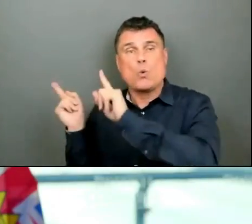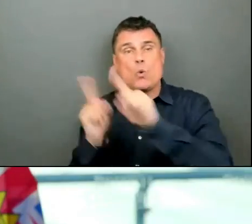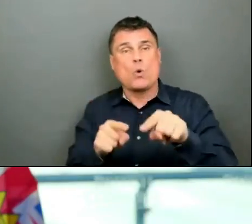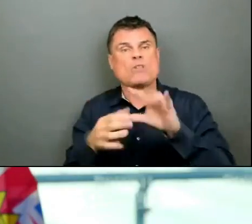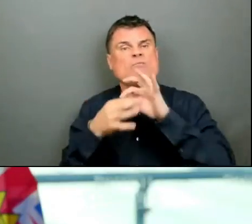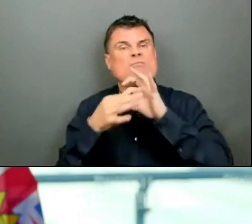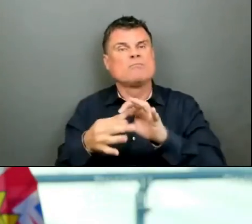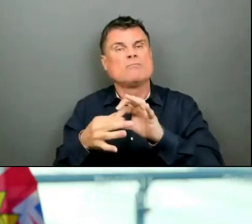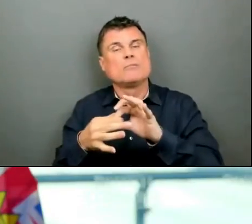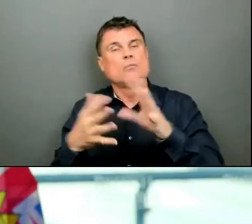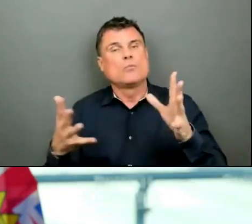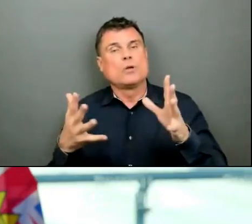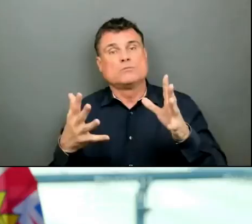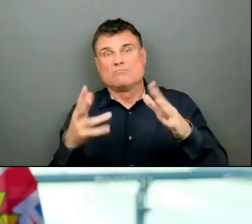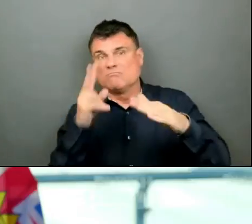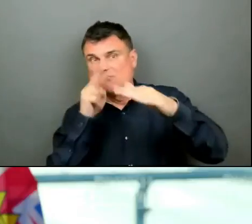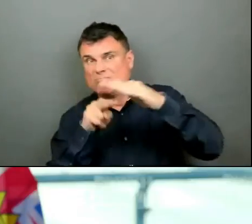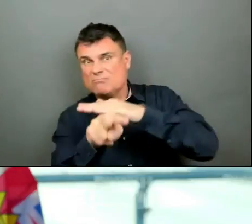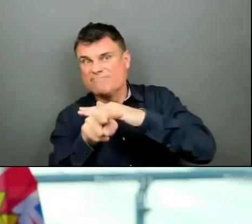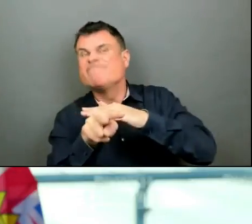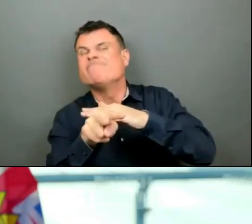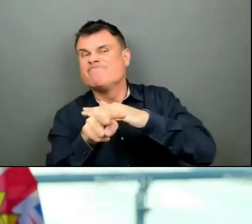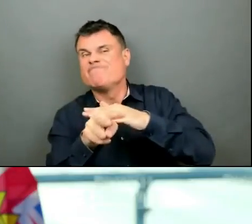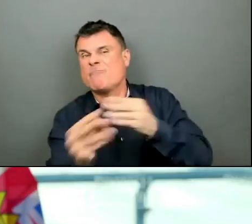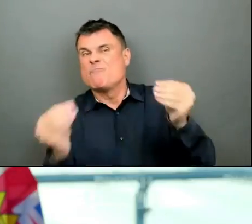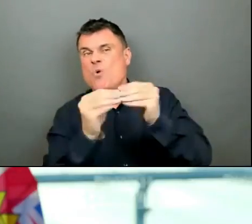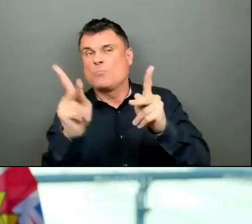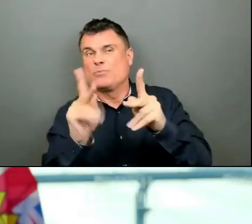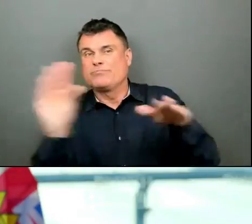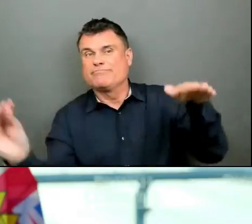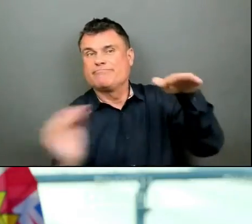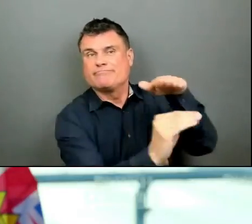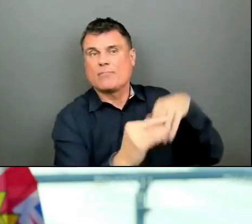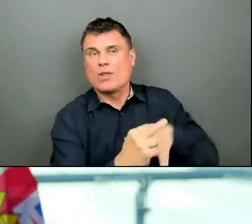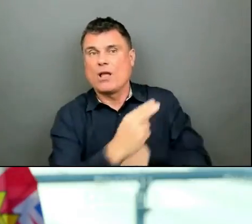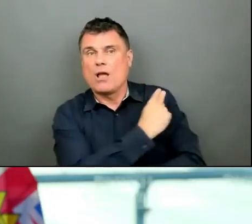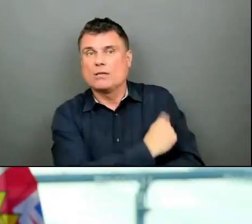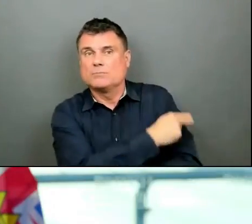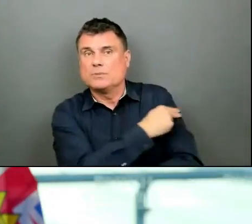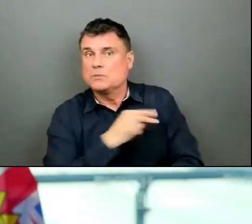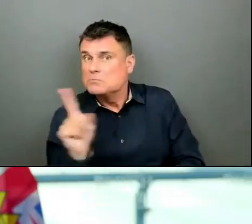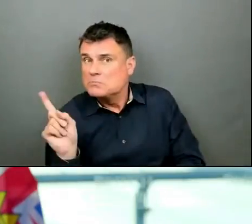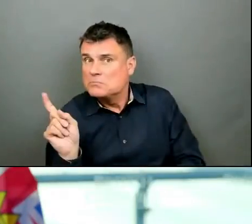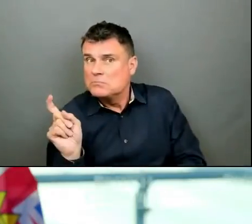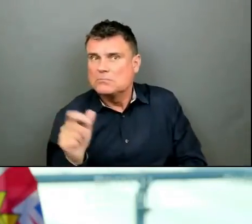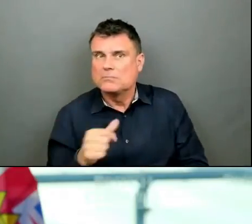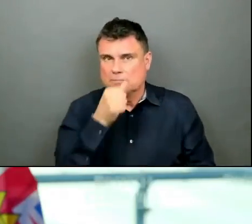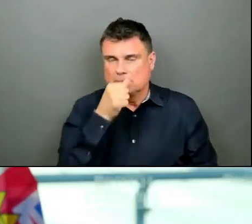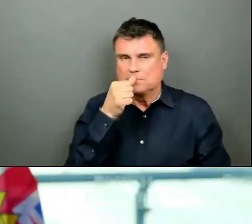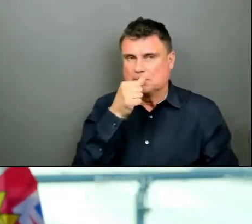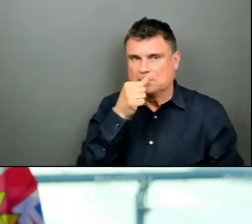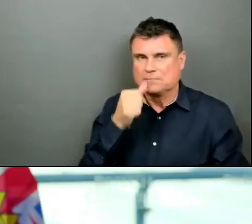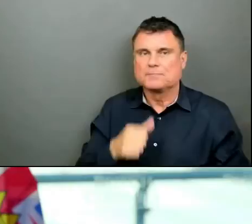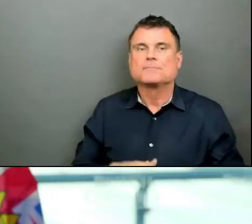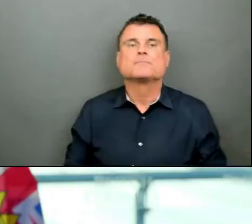concerns. Yes, the measures we put in place, to go back to October, November, where we put